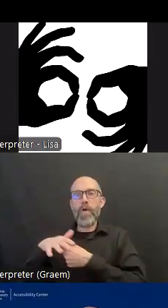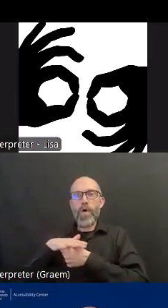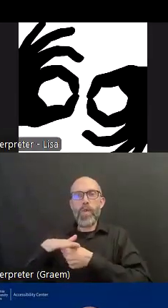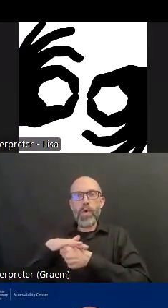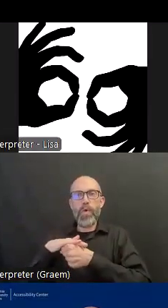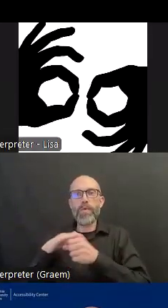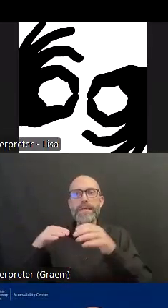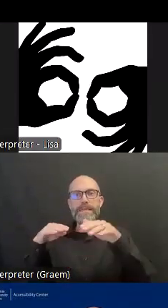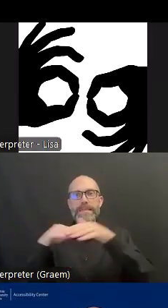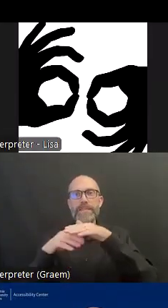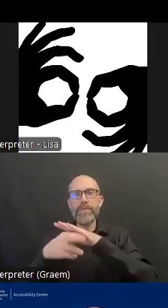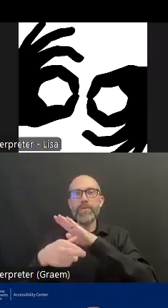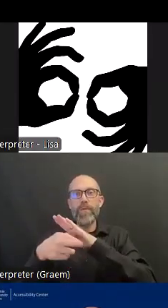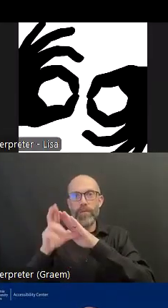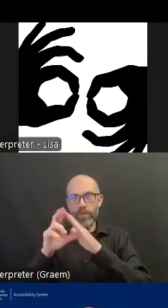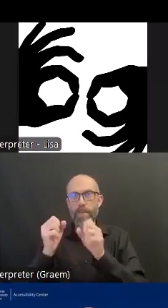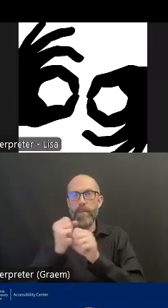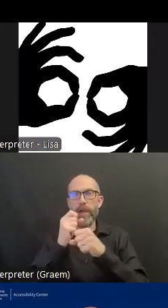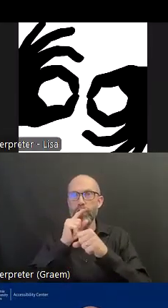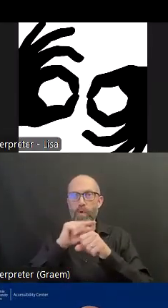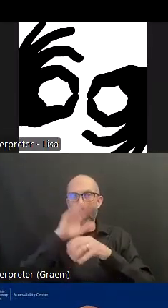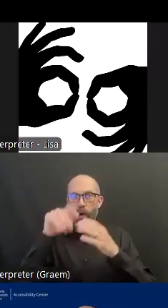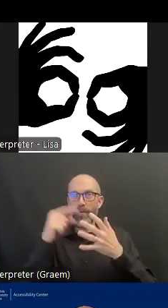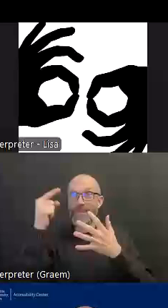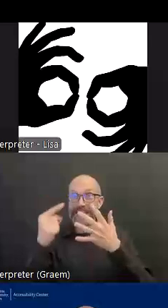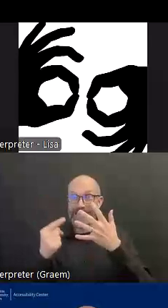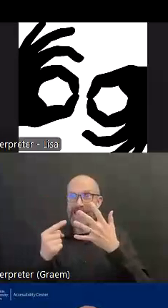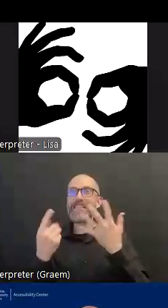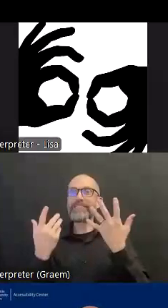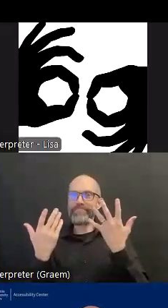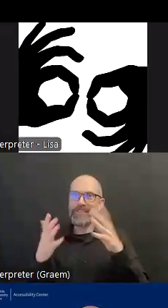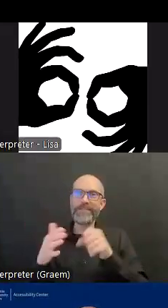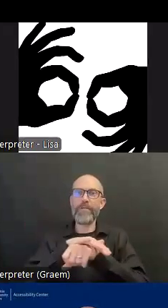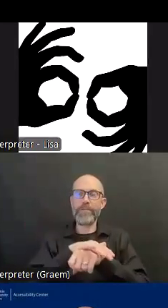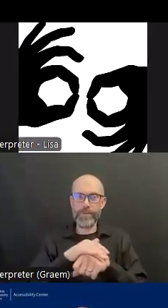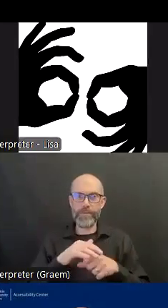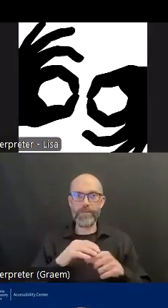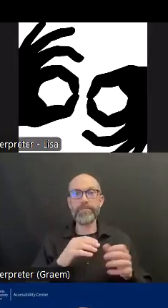to make sure all those things have been covered. Related to that, you have things where